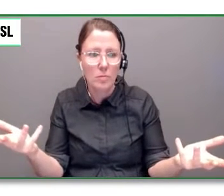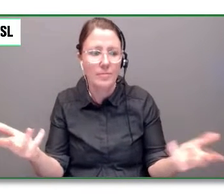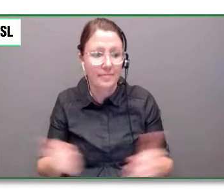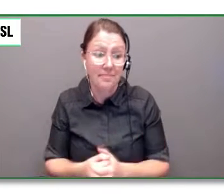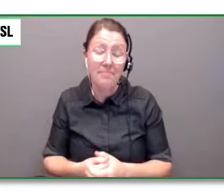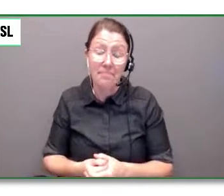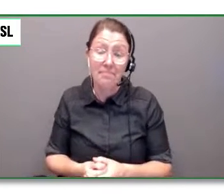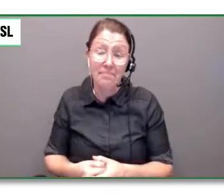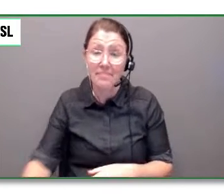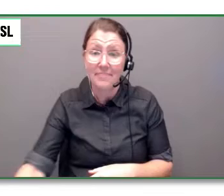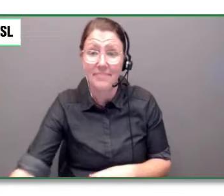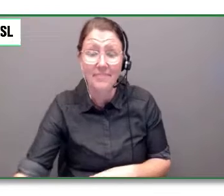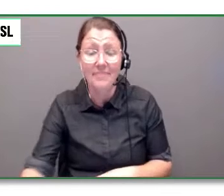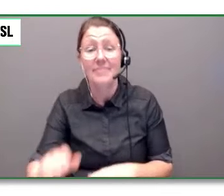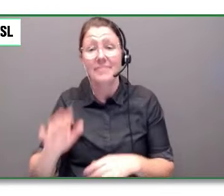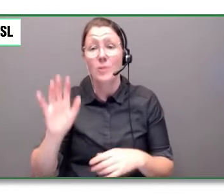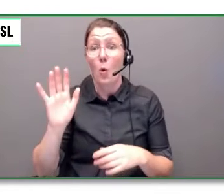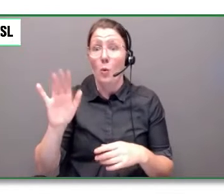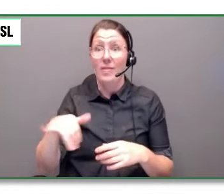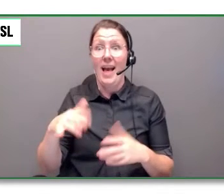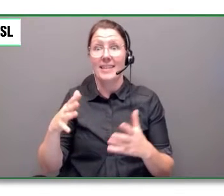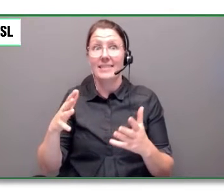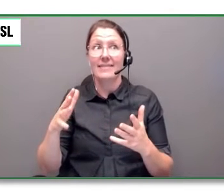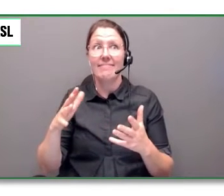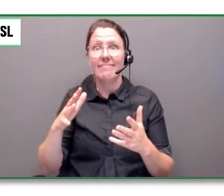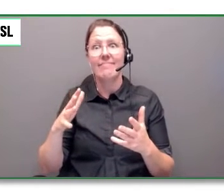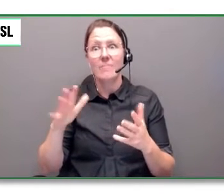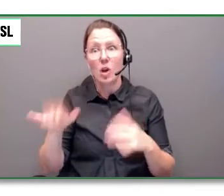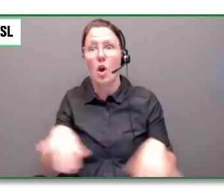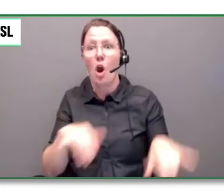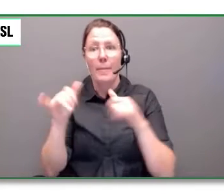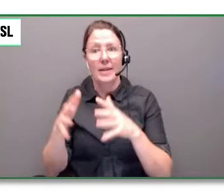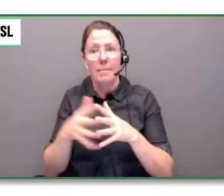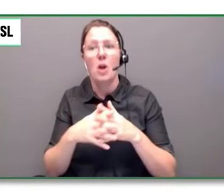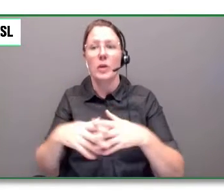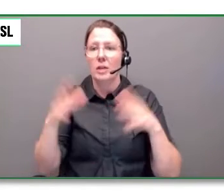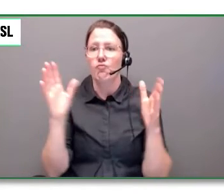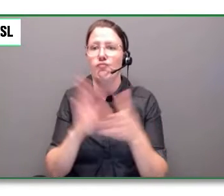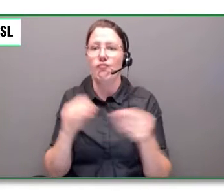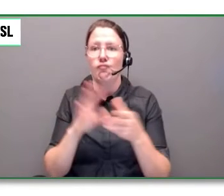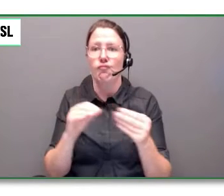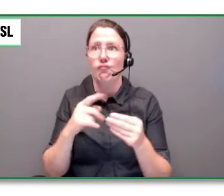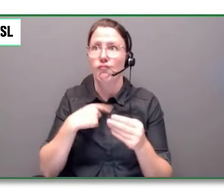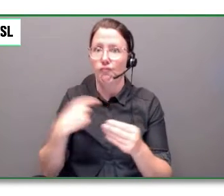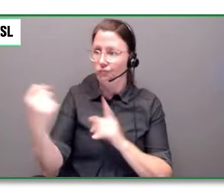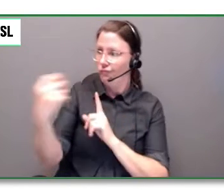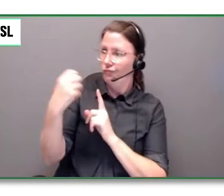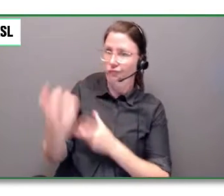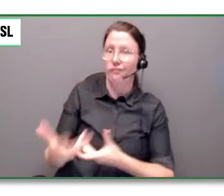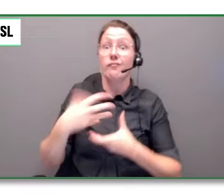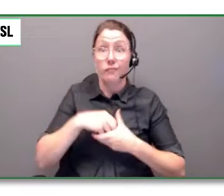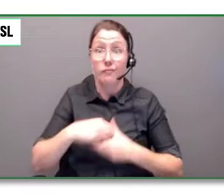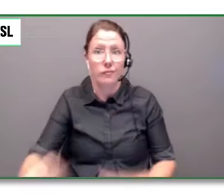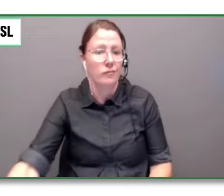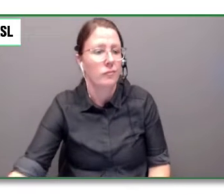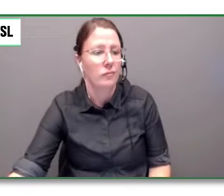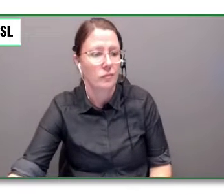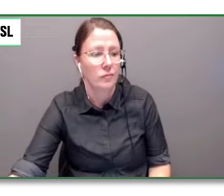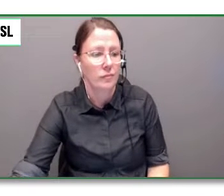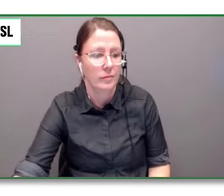national consciousness. Next slide please. So then I counteract that towards the end of class